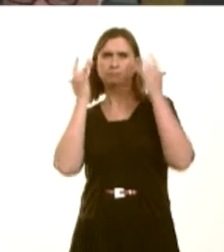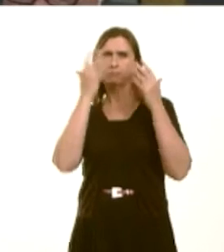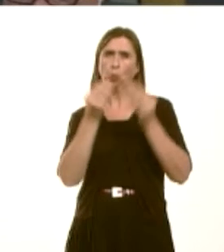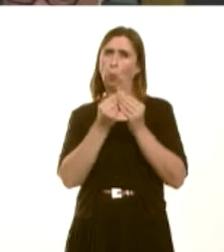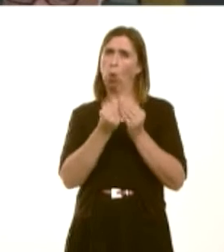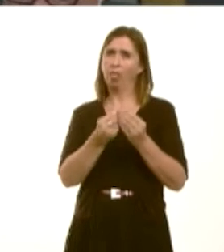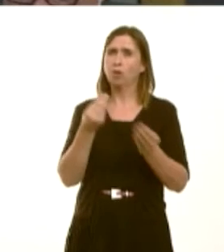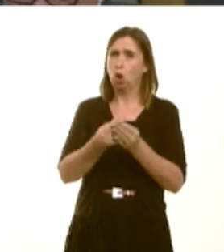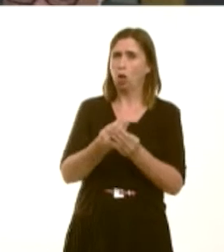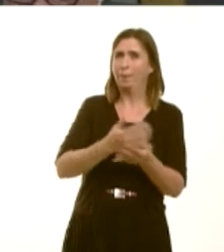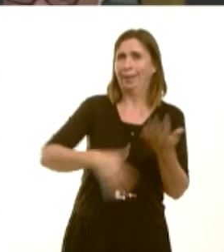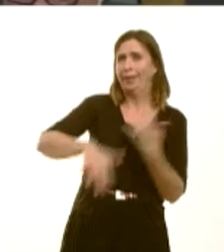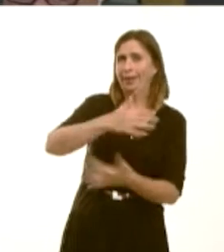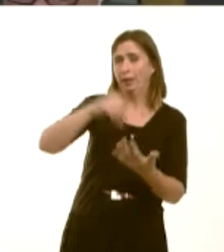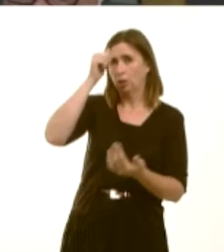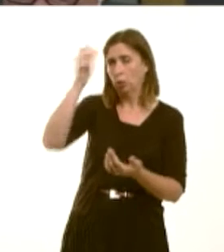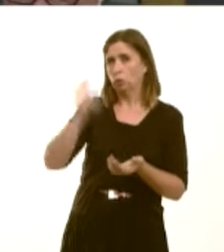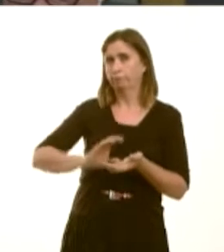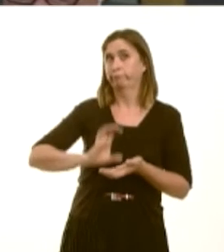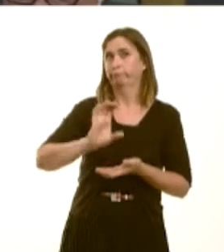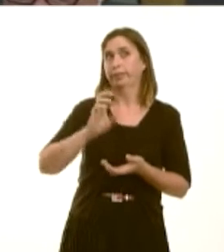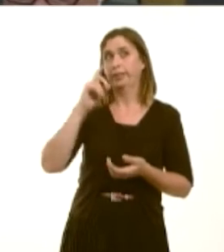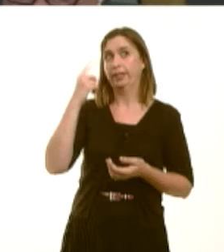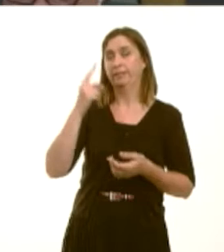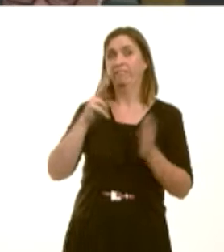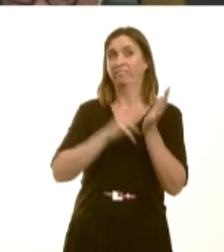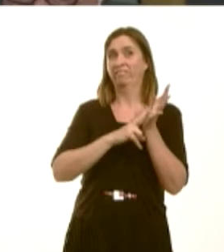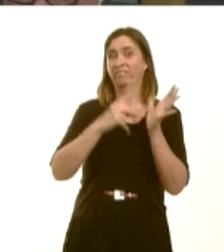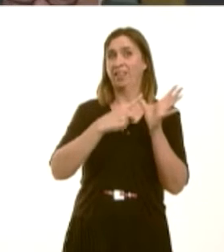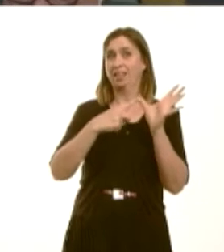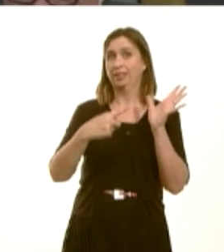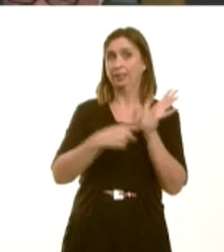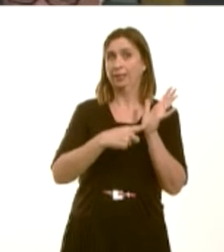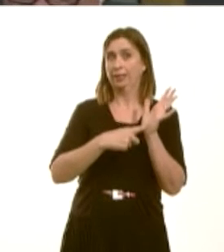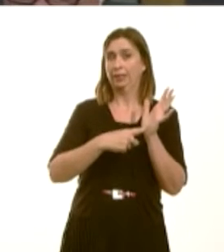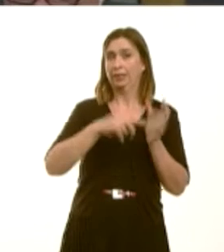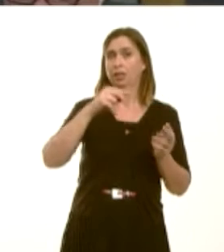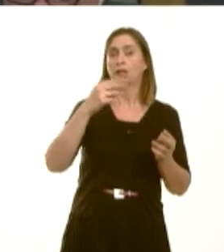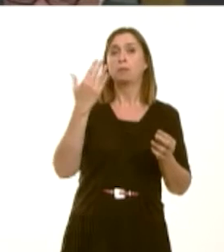It has been estimated that cutting value added tax in tourism from 20 per cent to 5 per cent